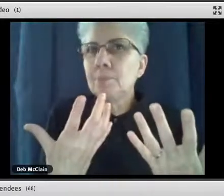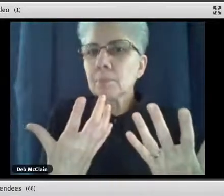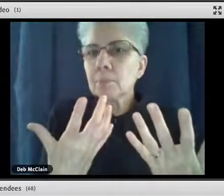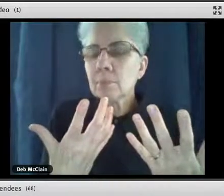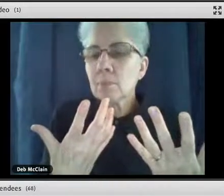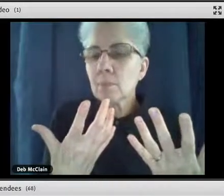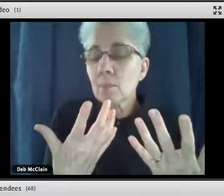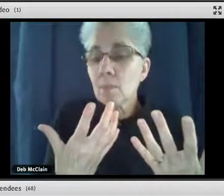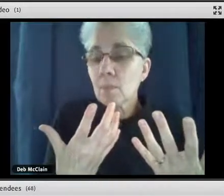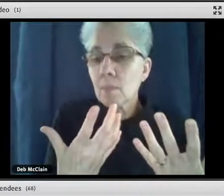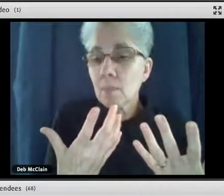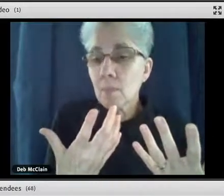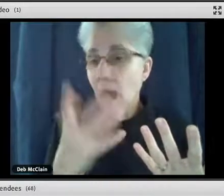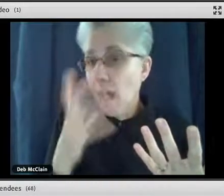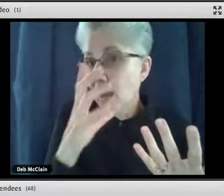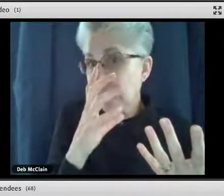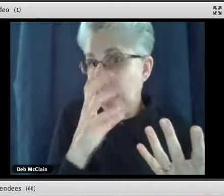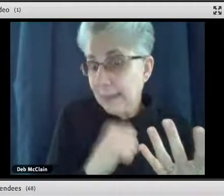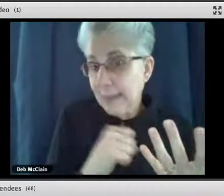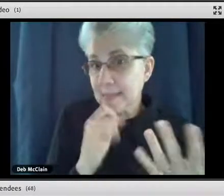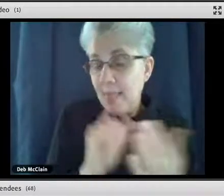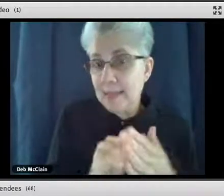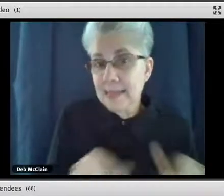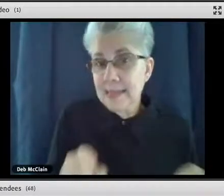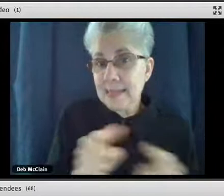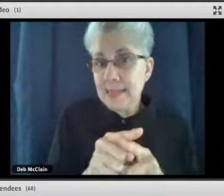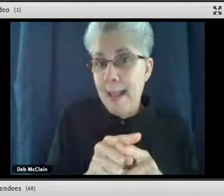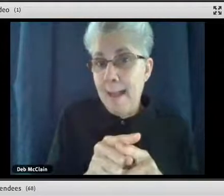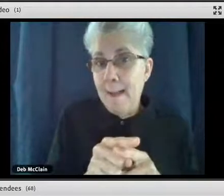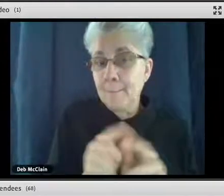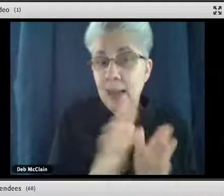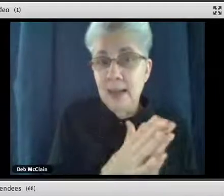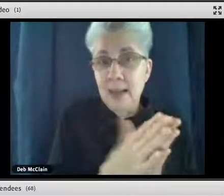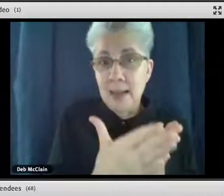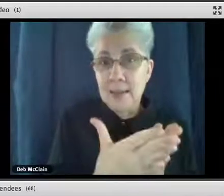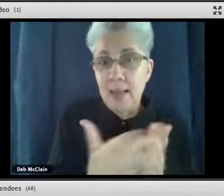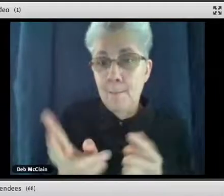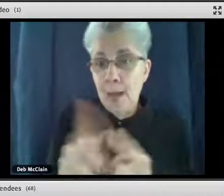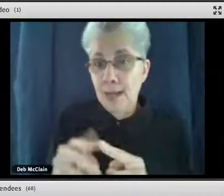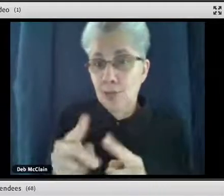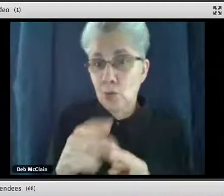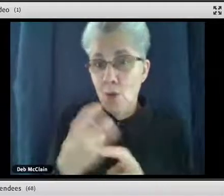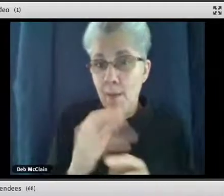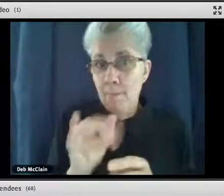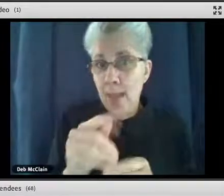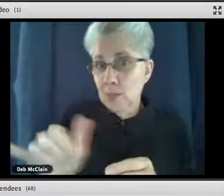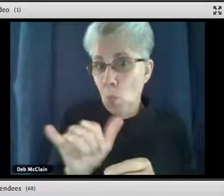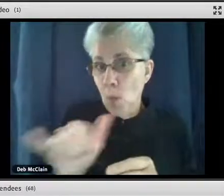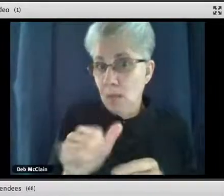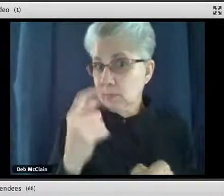I-I don't -- I can assume that since it's the same content, that it applies to the hardback as well.